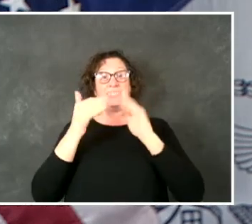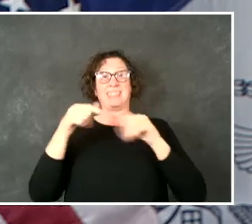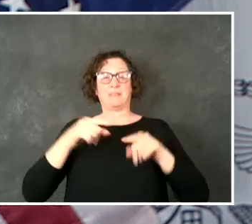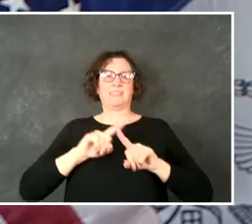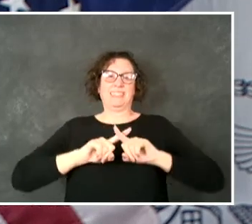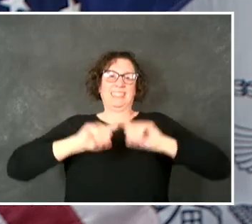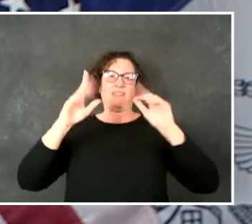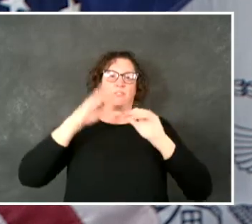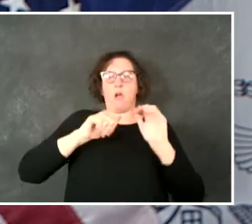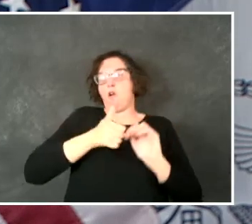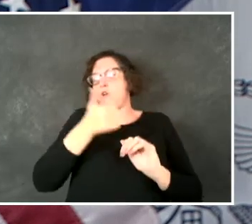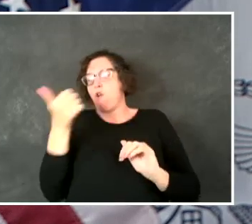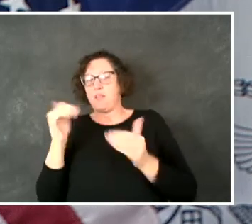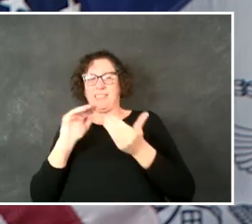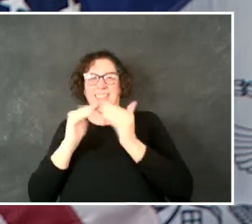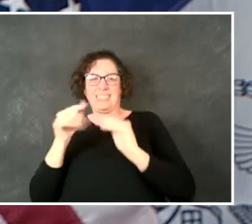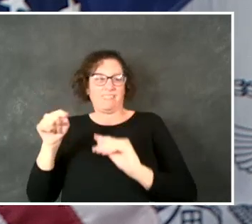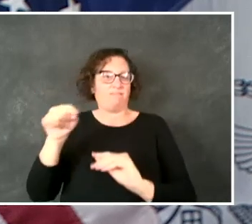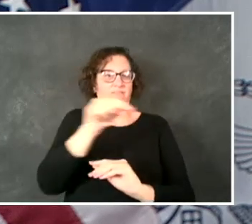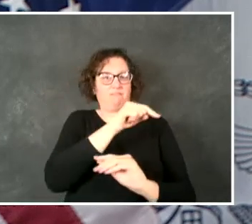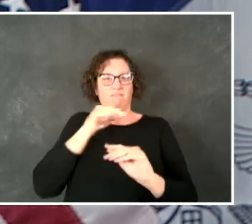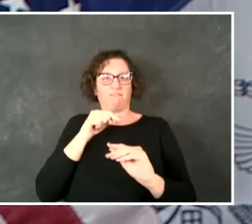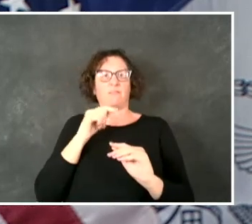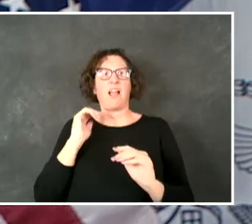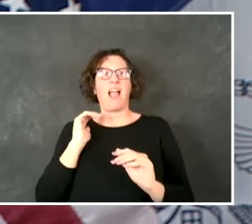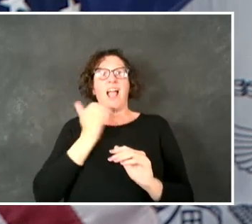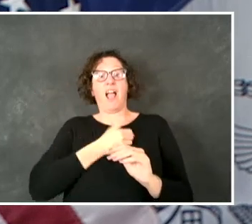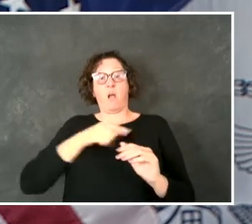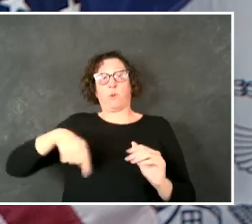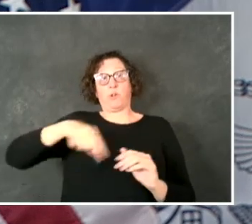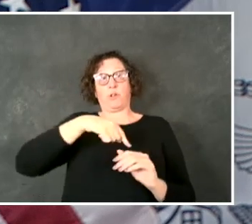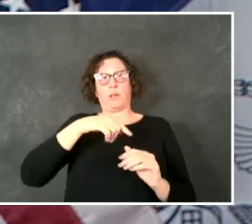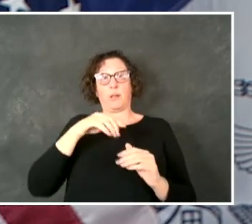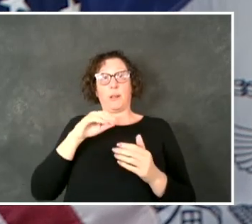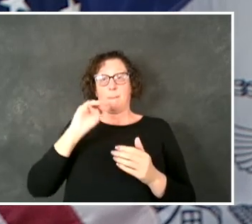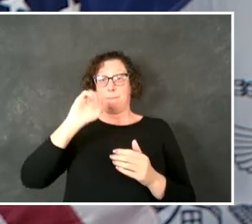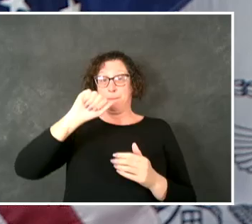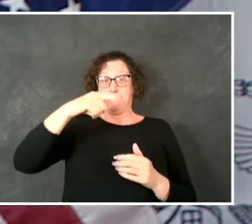COUNTRY, NO CITY LAID OUT THE WAY WE ARE THAT CONCENTRATES